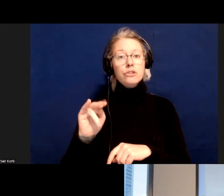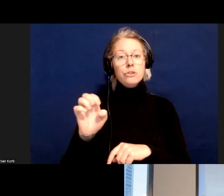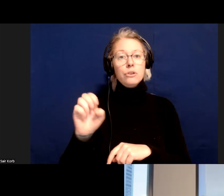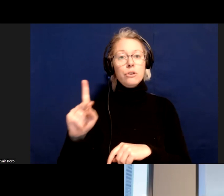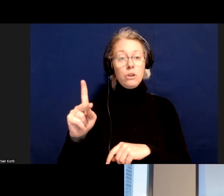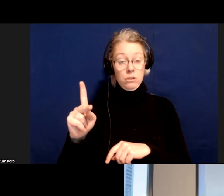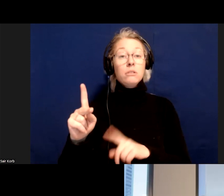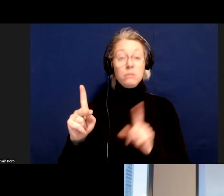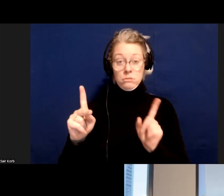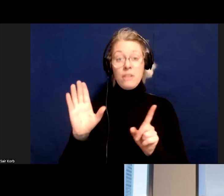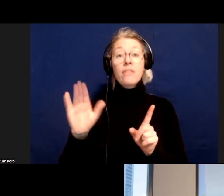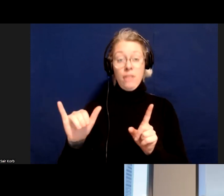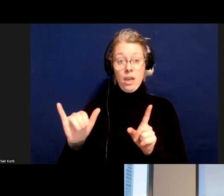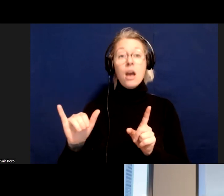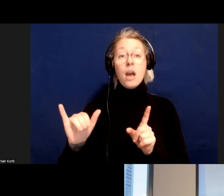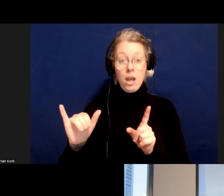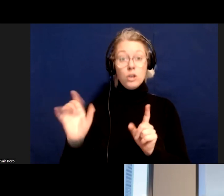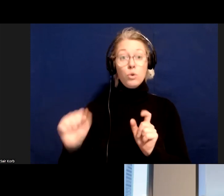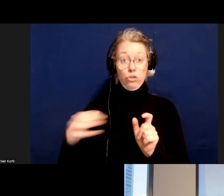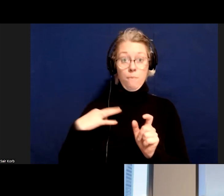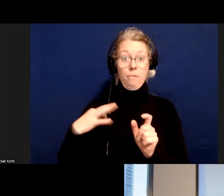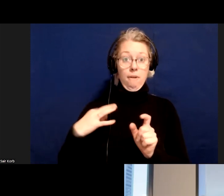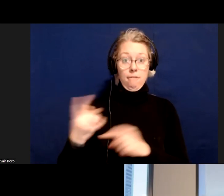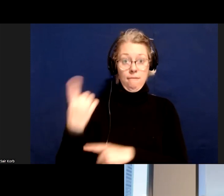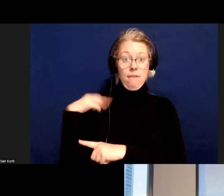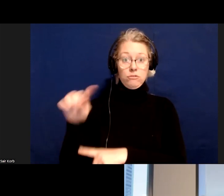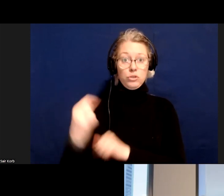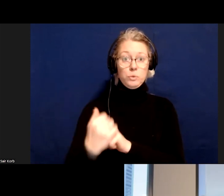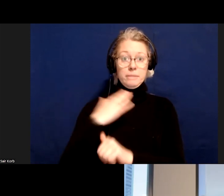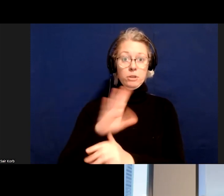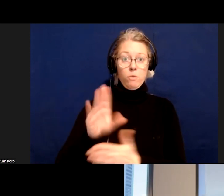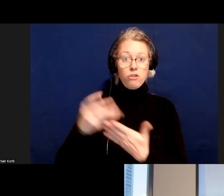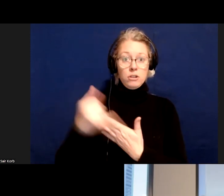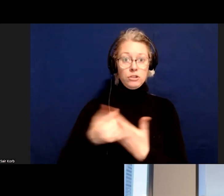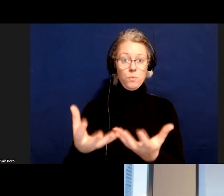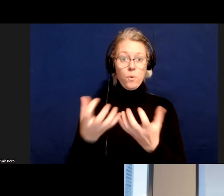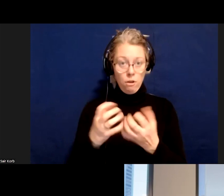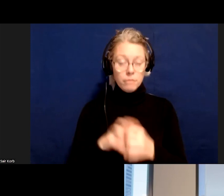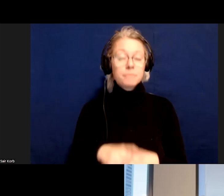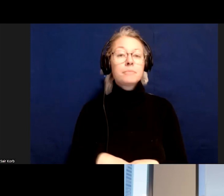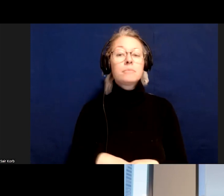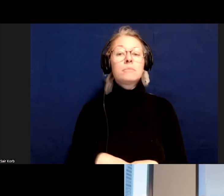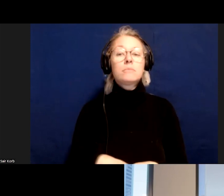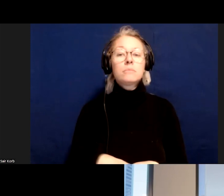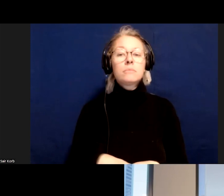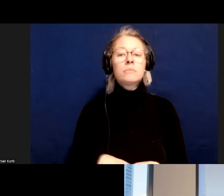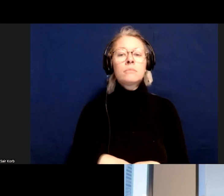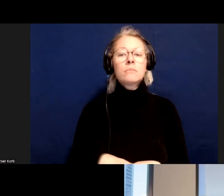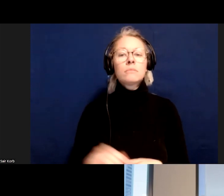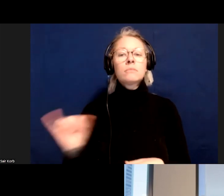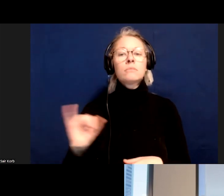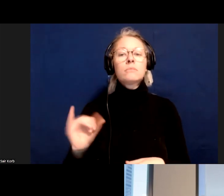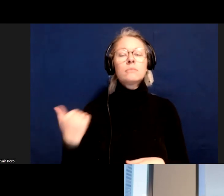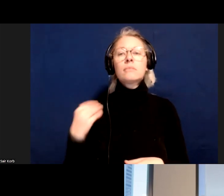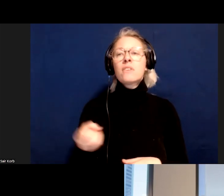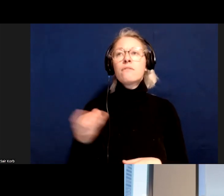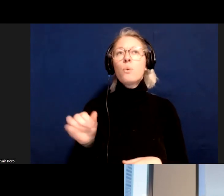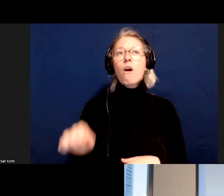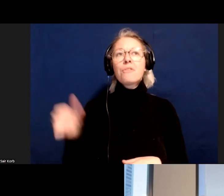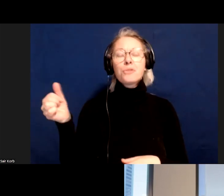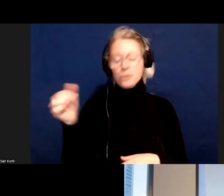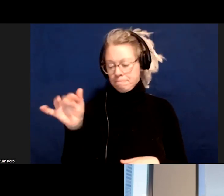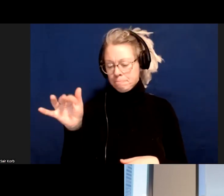available for artists to apply to submit projects. Further, there were some other program experiences